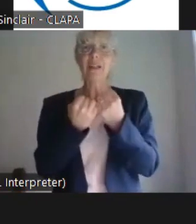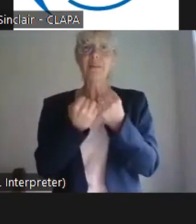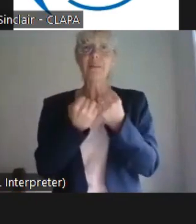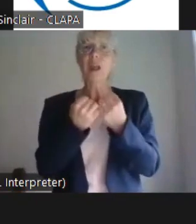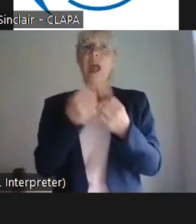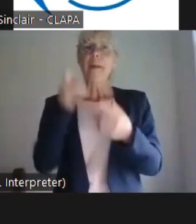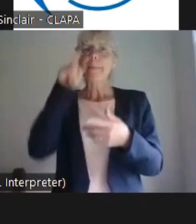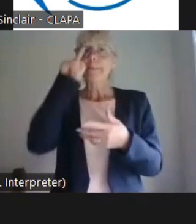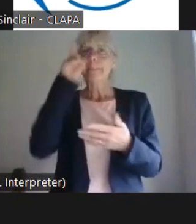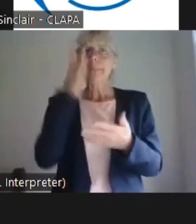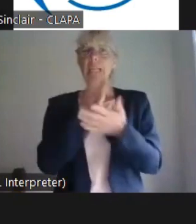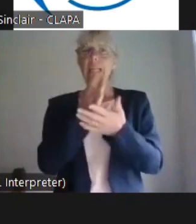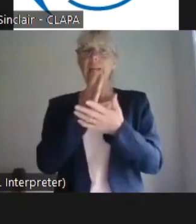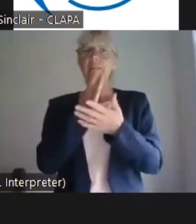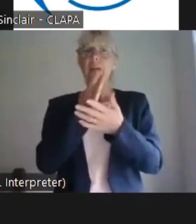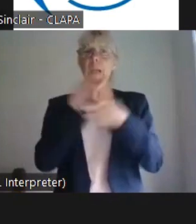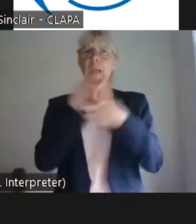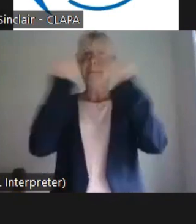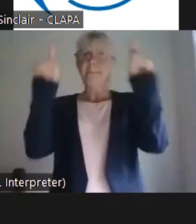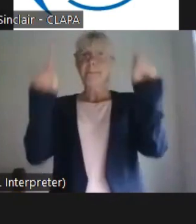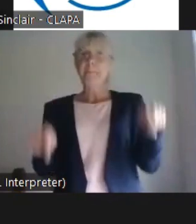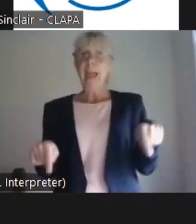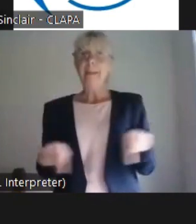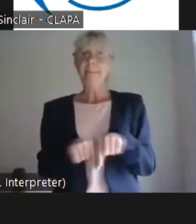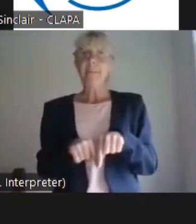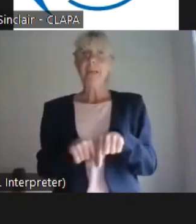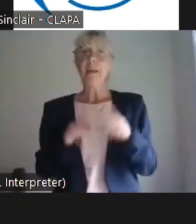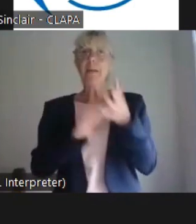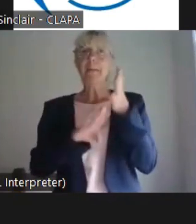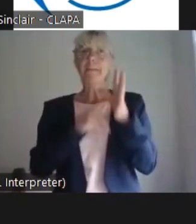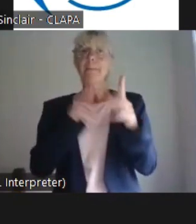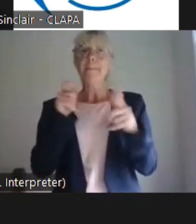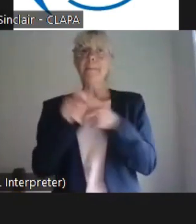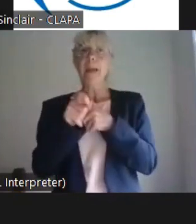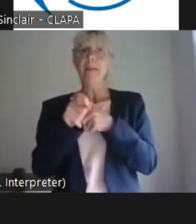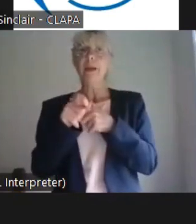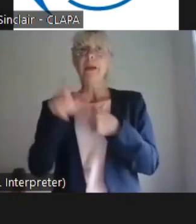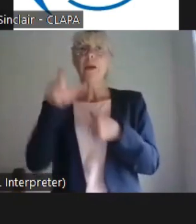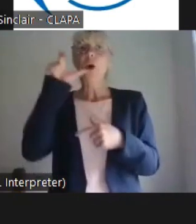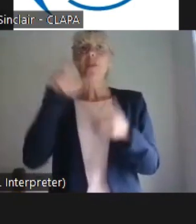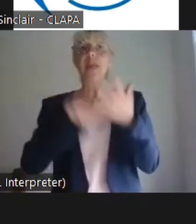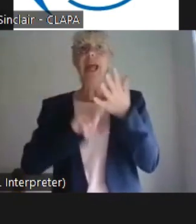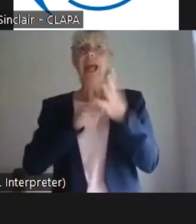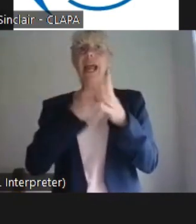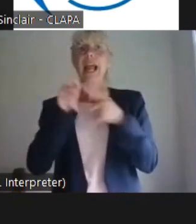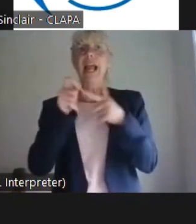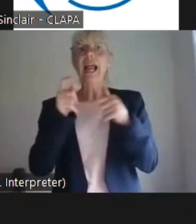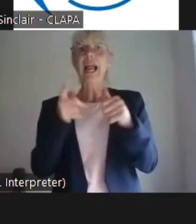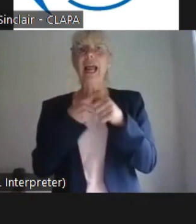correct me if I'm wrong and but of all the teams in the UK ah Colette there you go